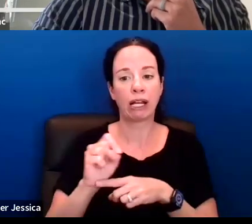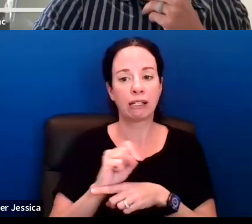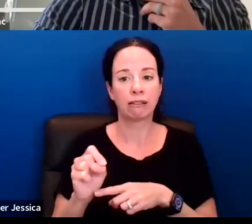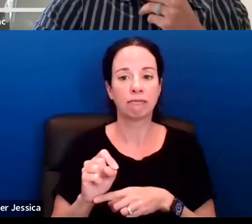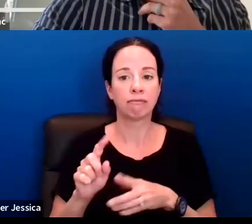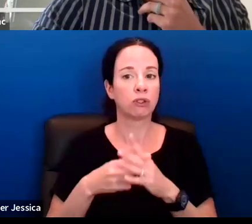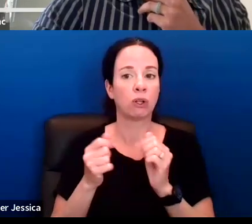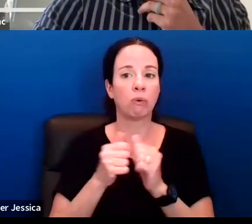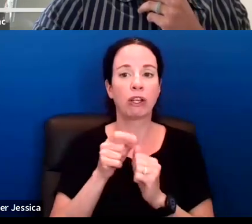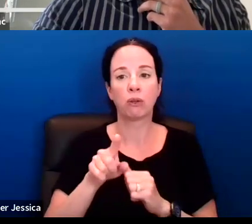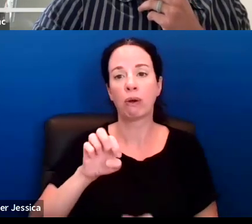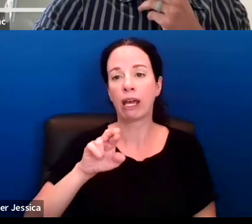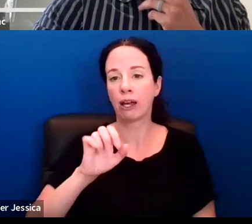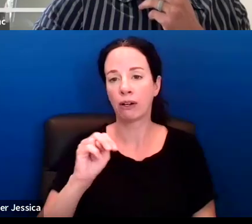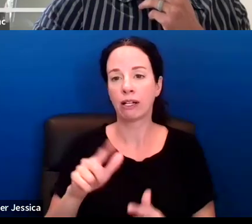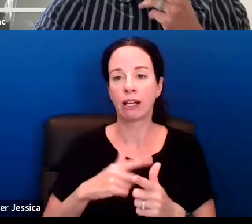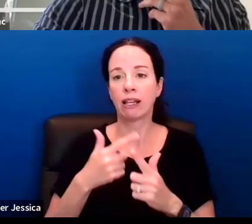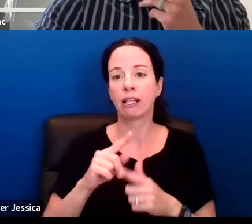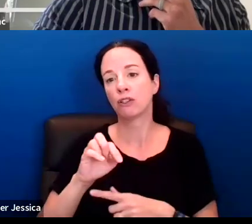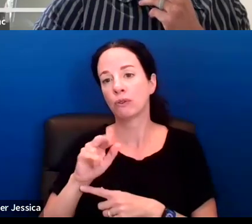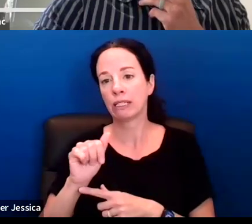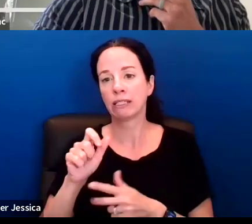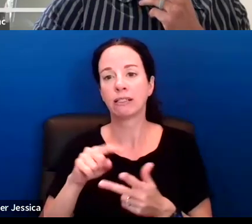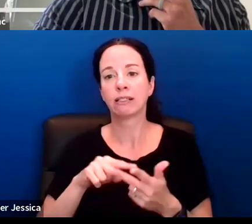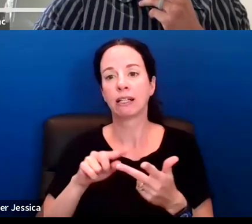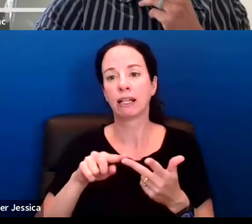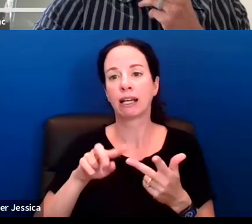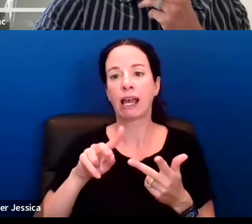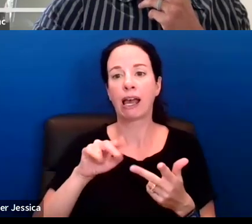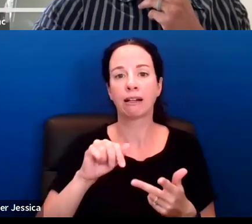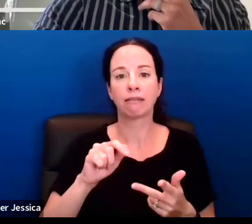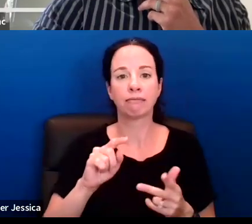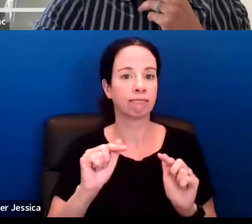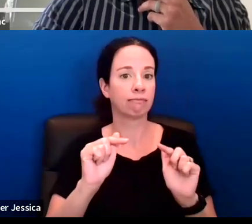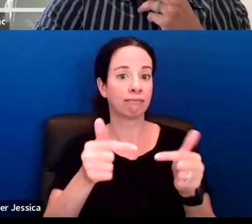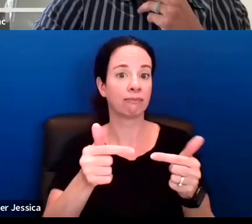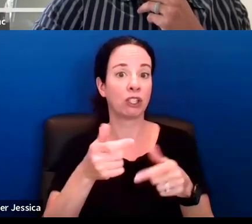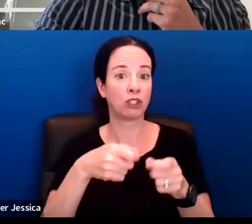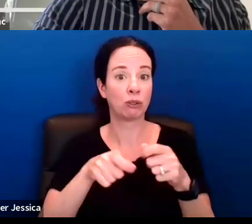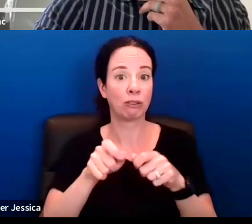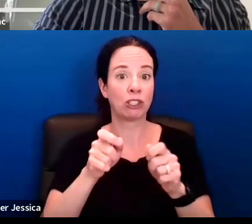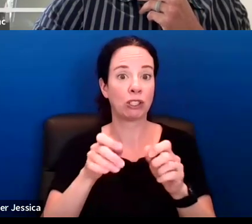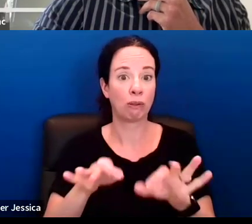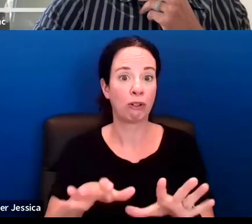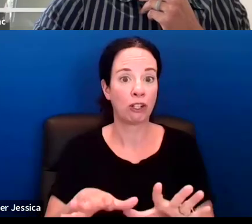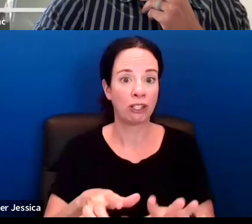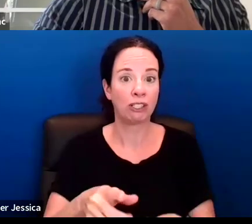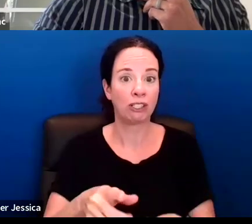with you, Erin, and then go Theresa and Kat. Short answer is yes. There is tracking within